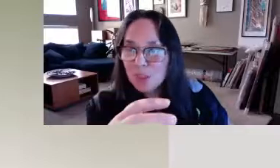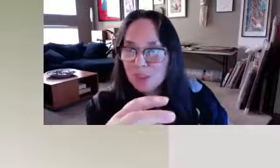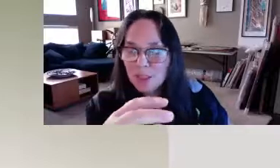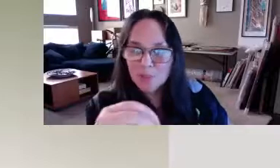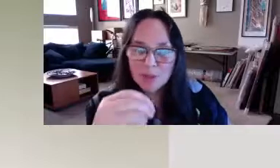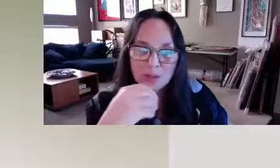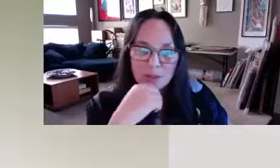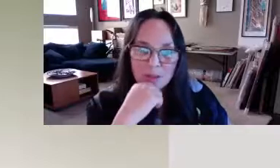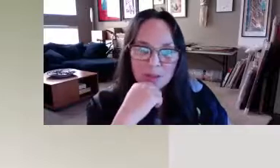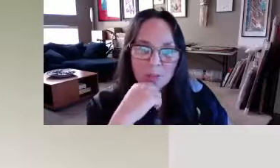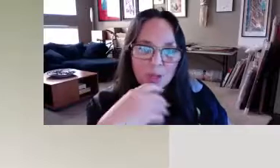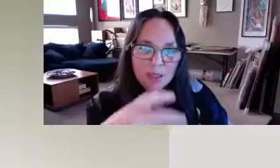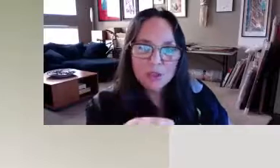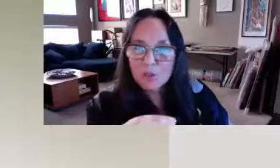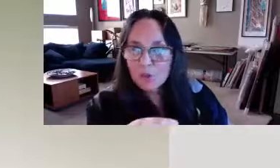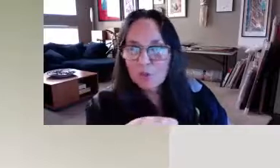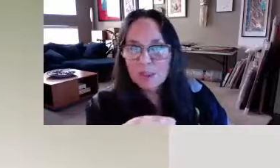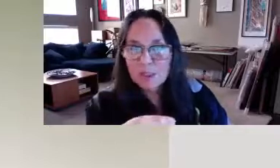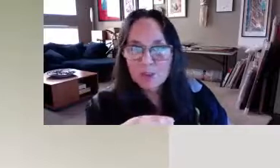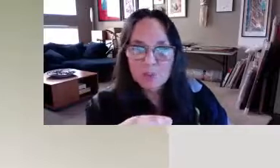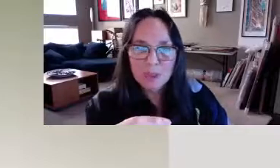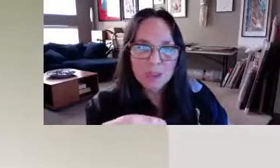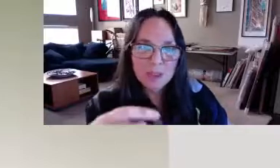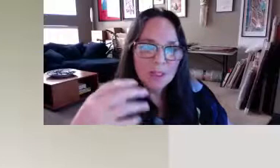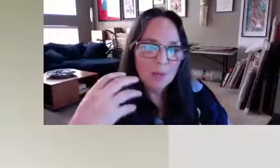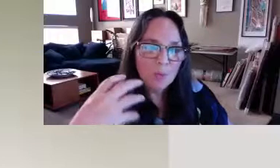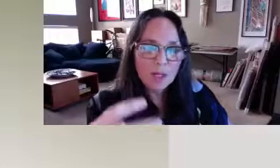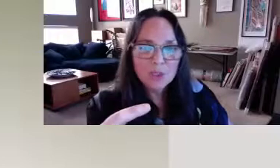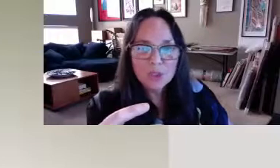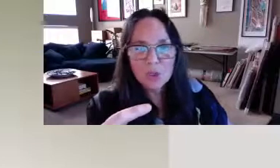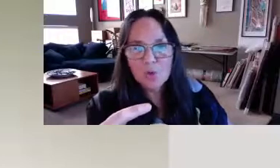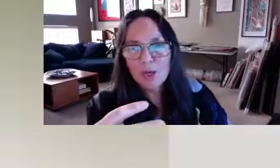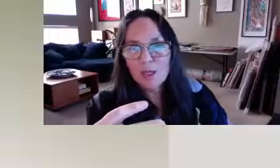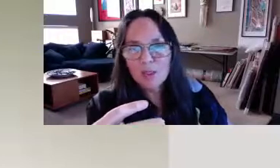the camera and wanting to show indigenous beauty and wanting to show that you know